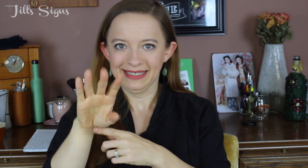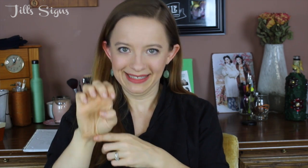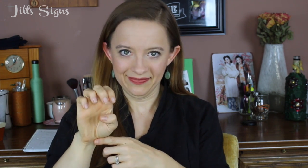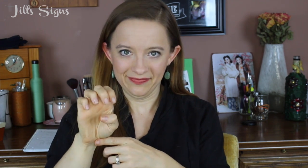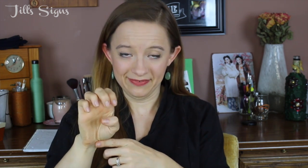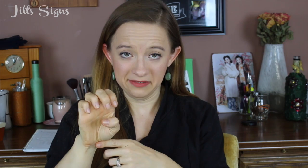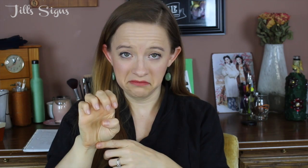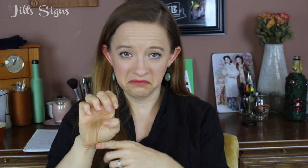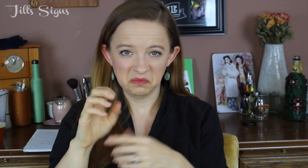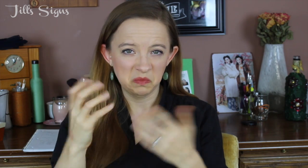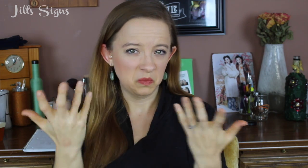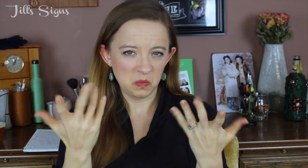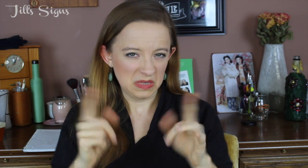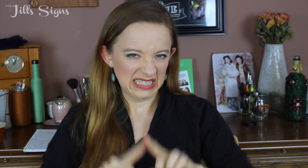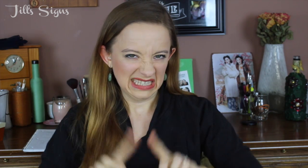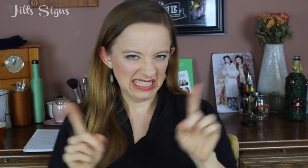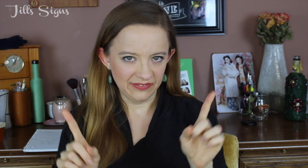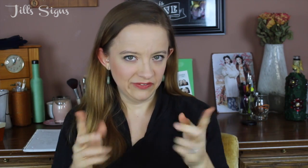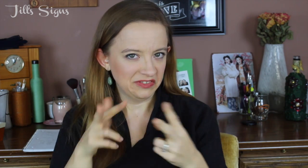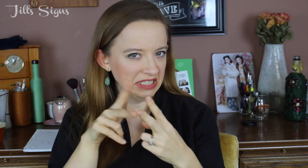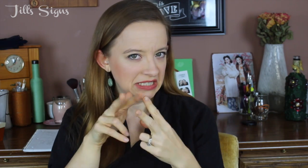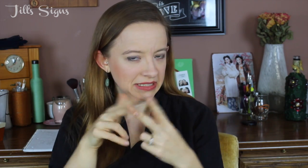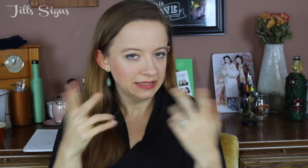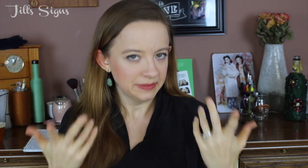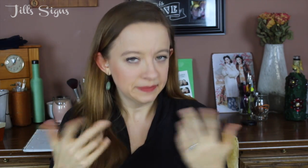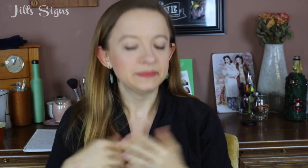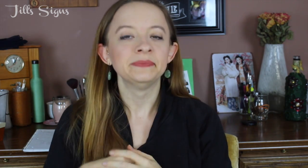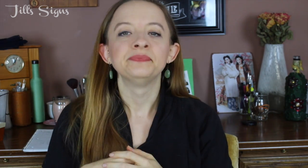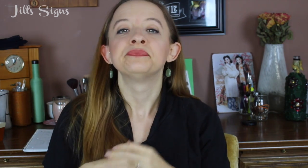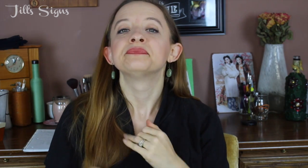So what's the difference?